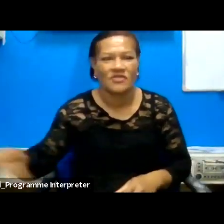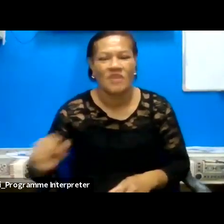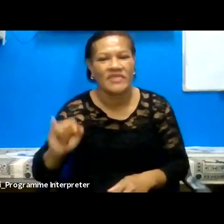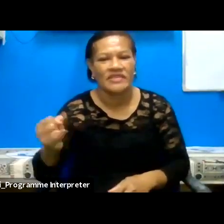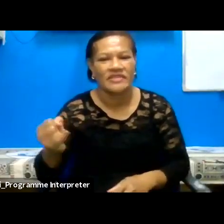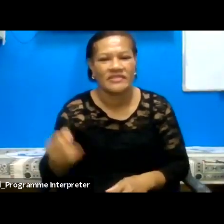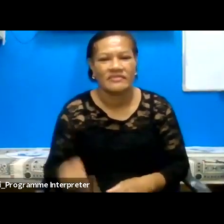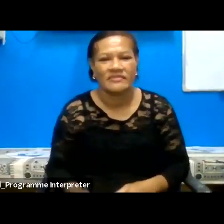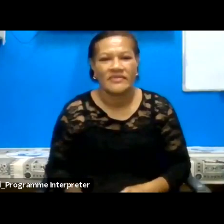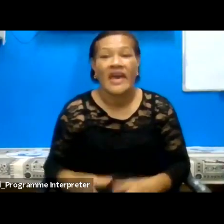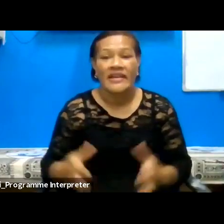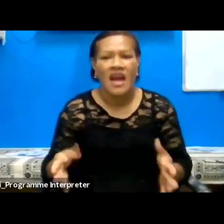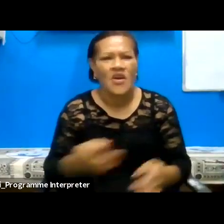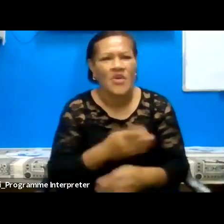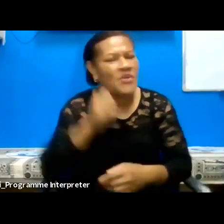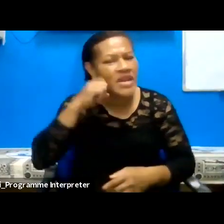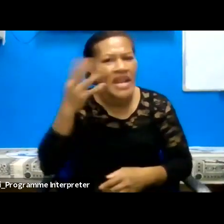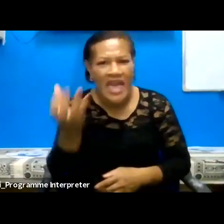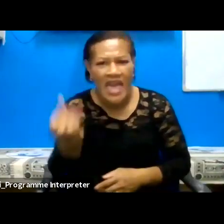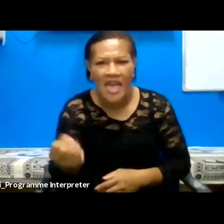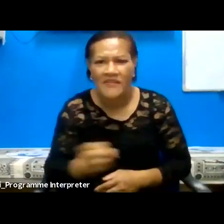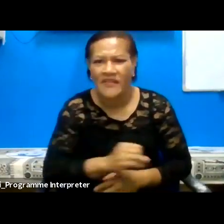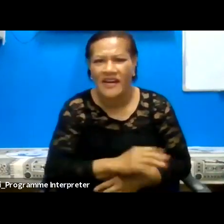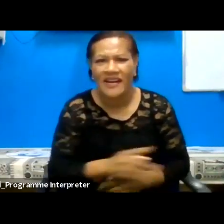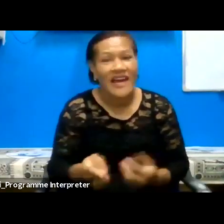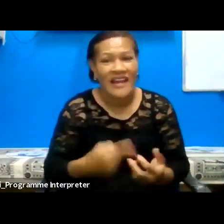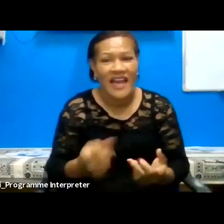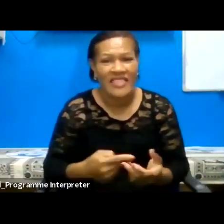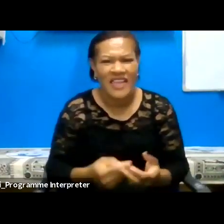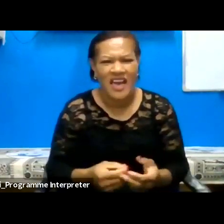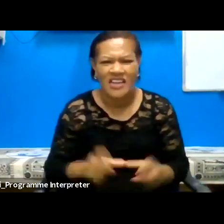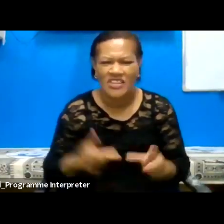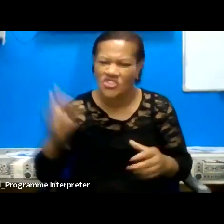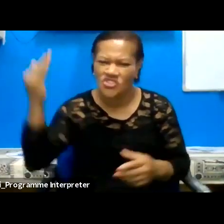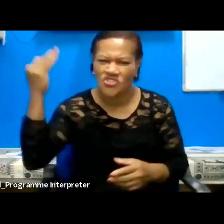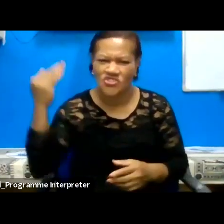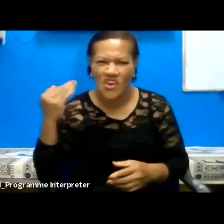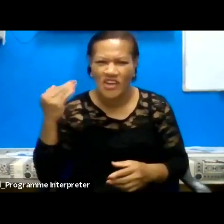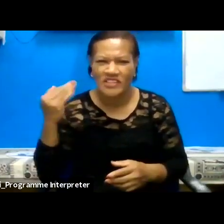succeed and stand up for themselves.